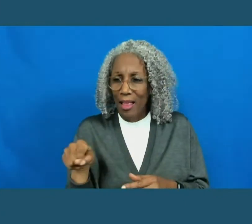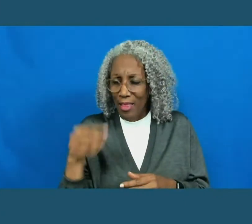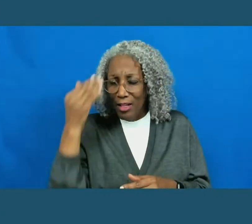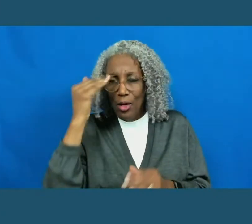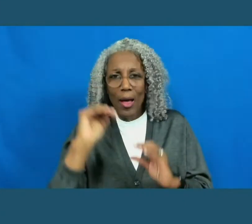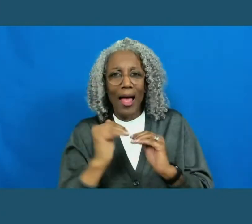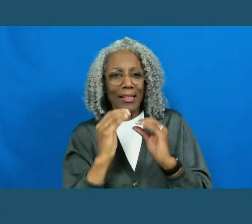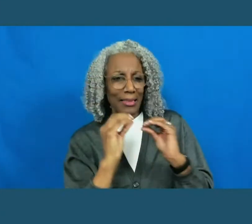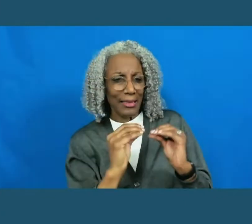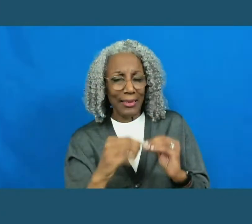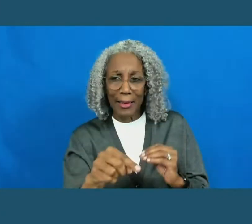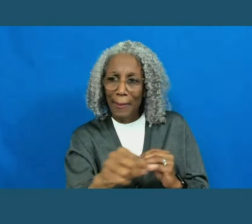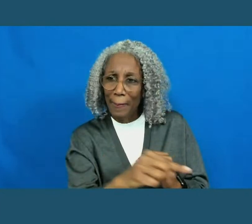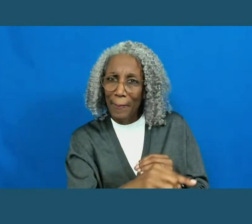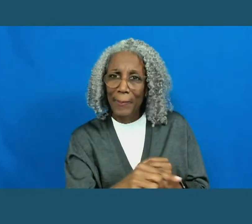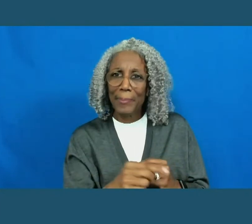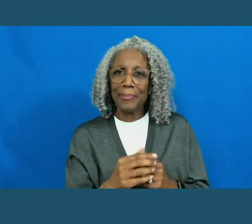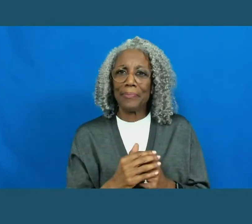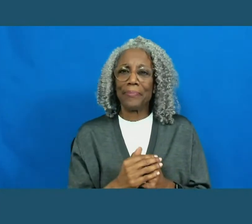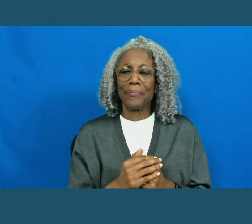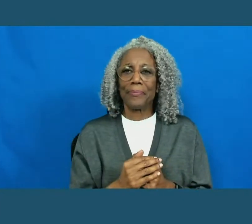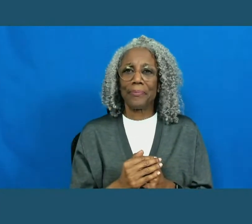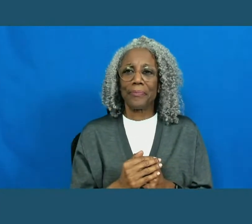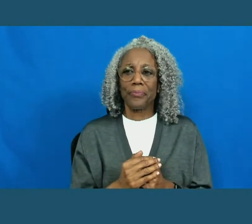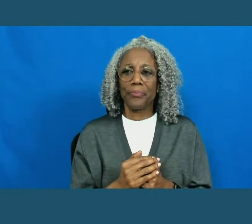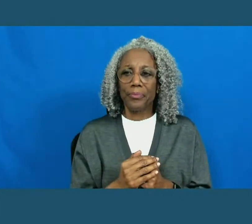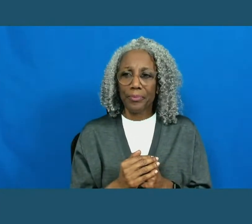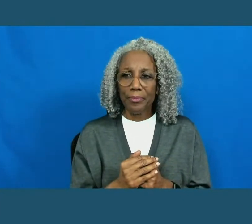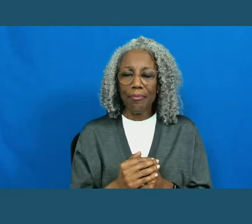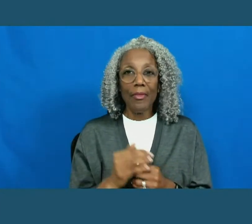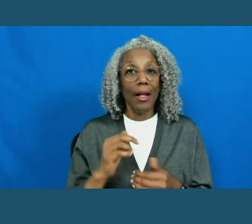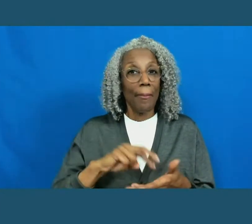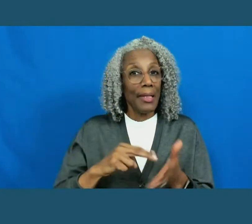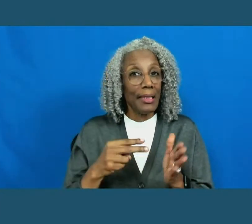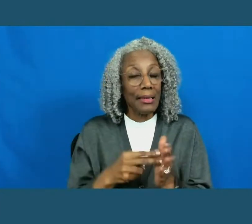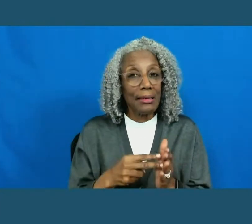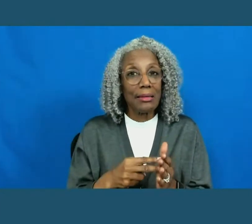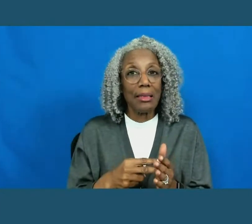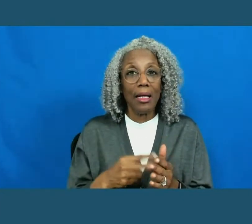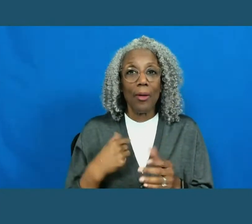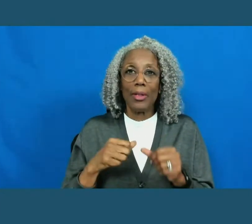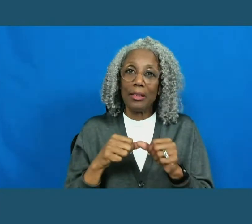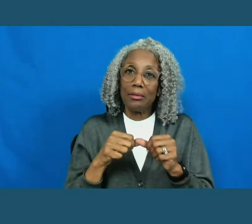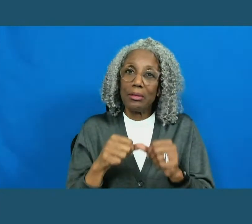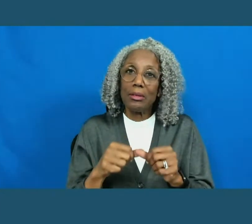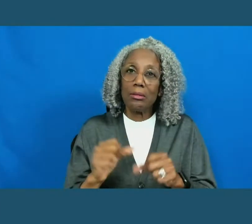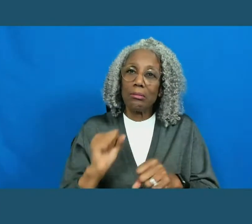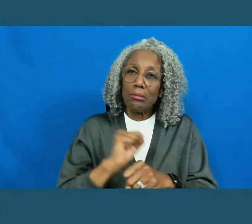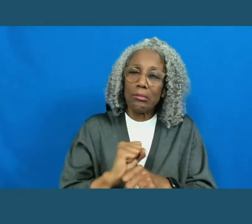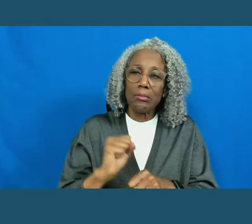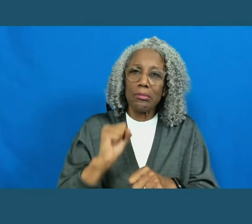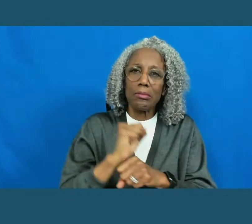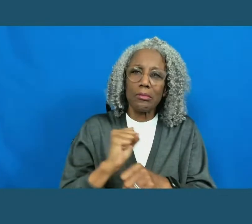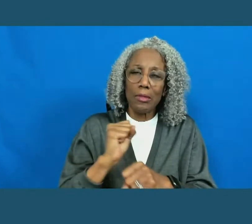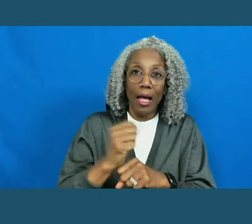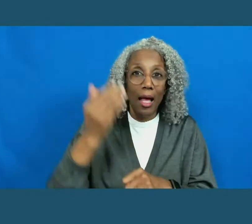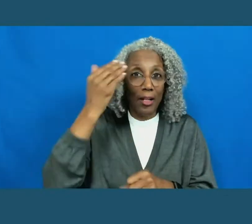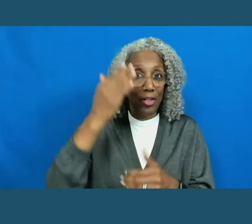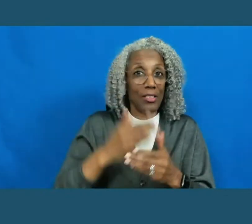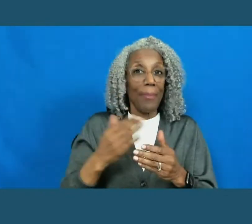are and knowing how to teach them that is going to get us